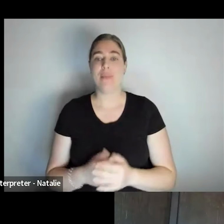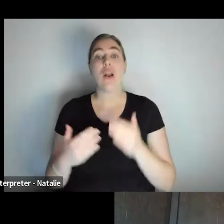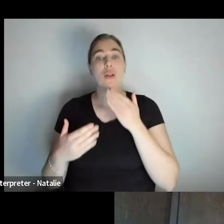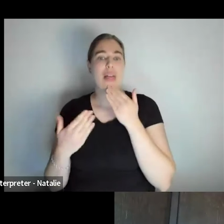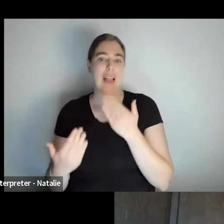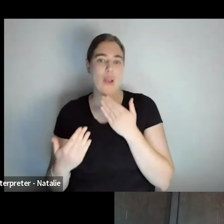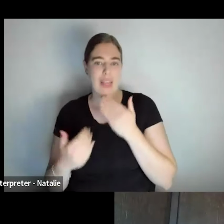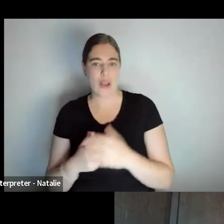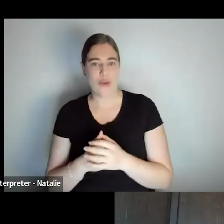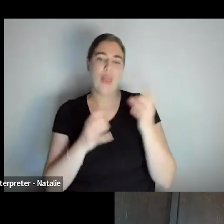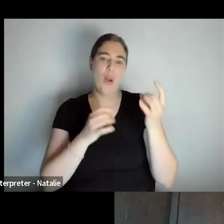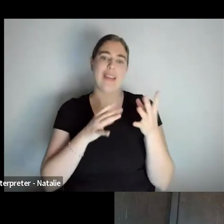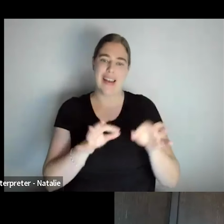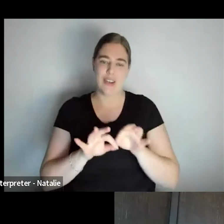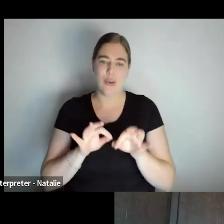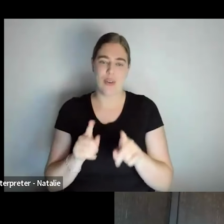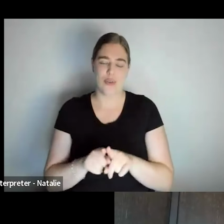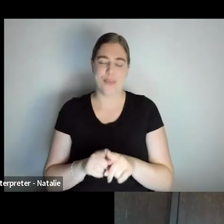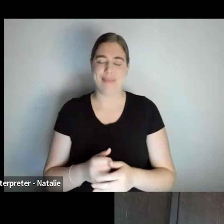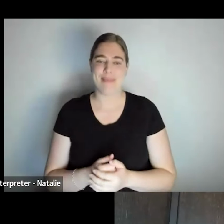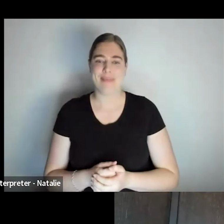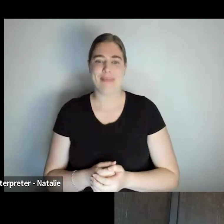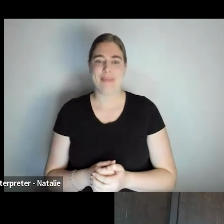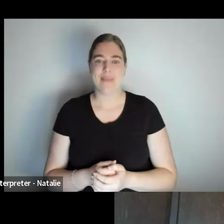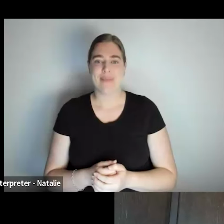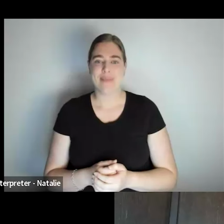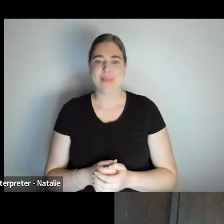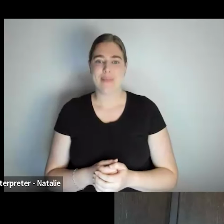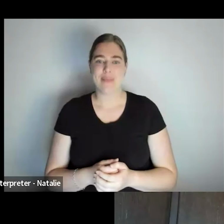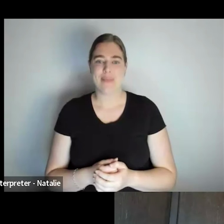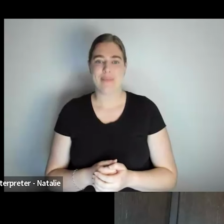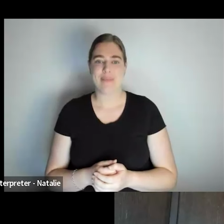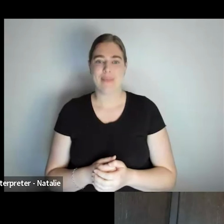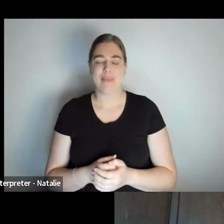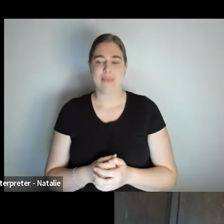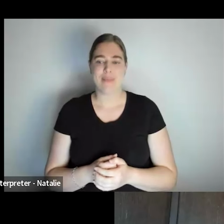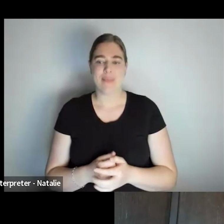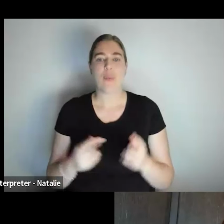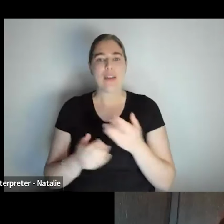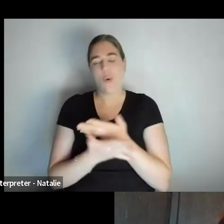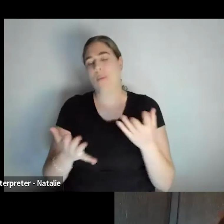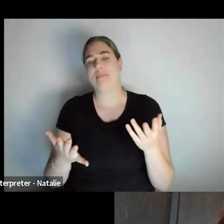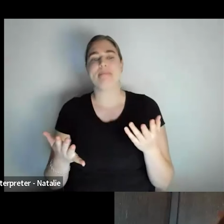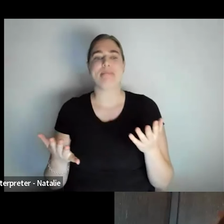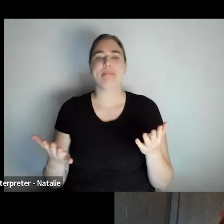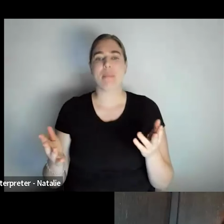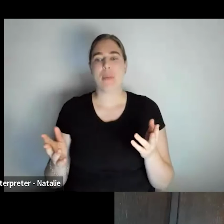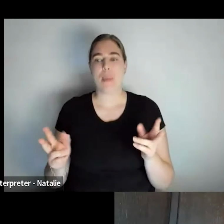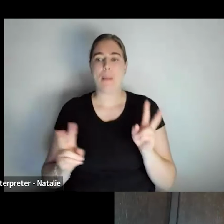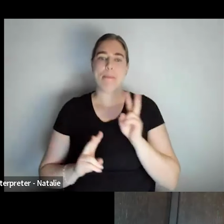much to our Auslan interpreters today. Wishing you all a peaceful time thinking